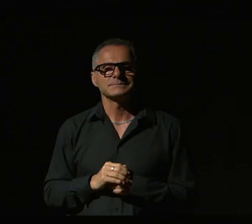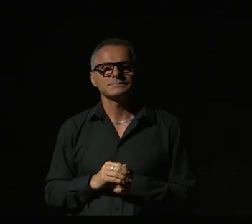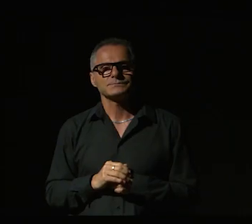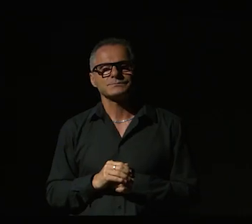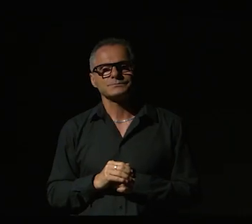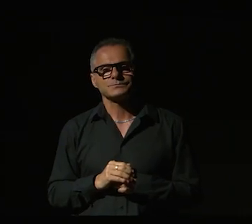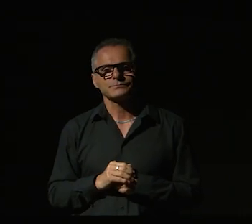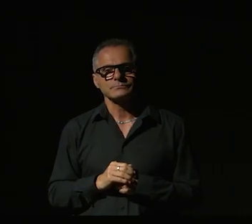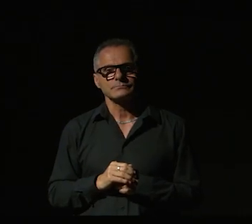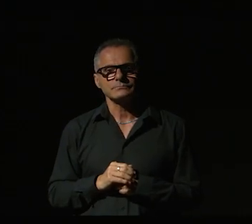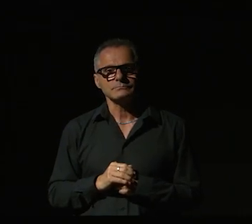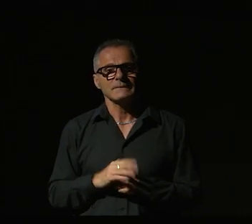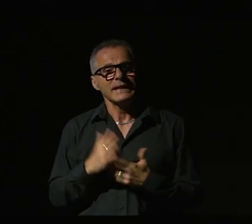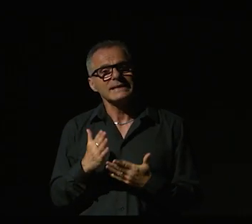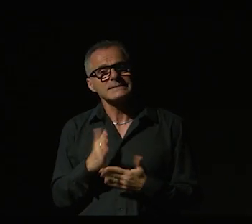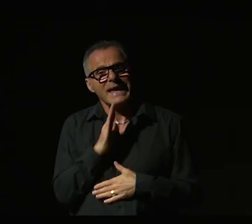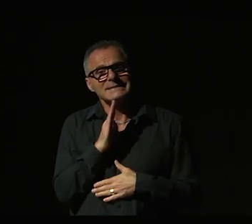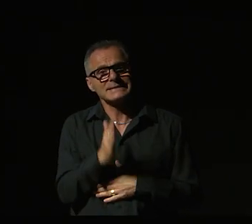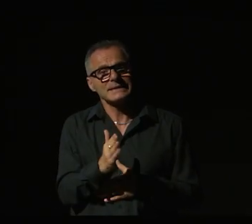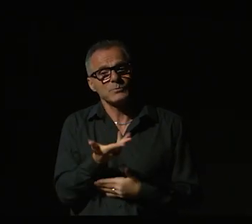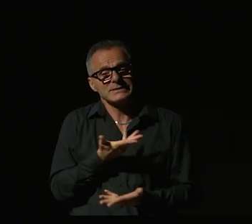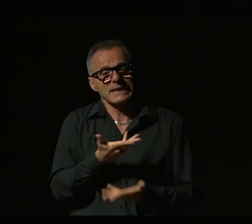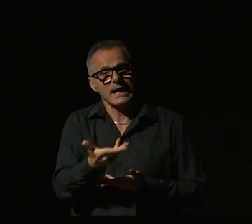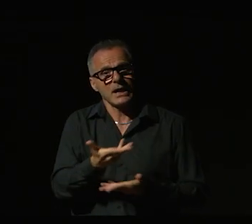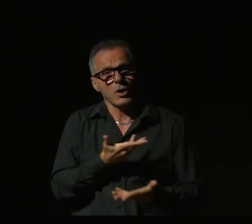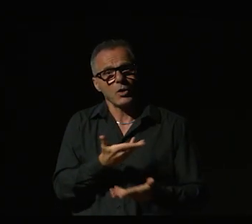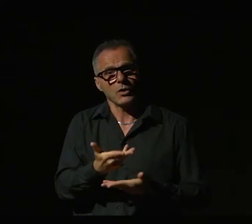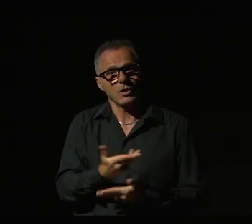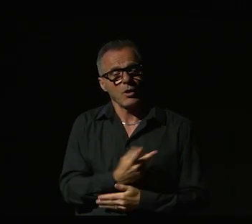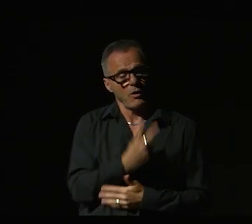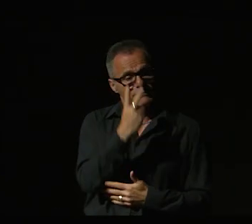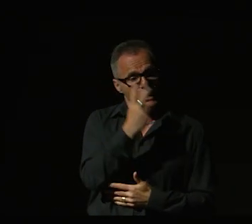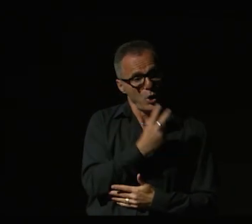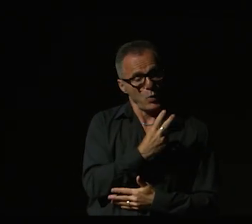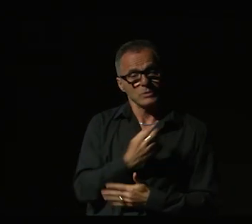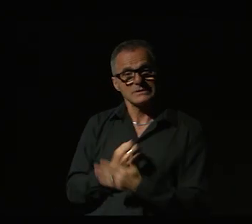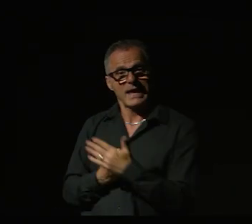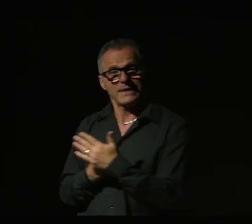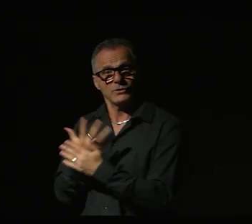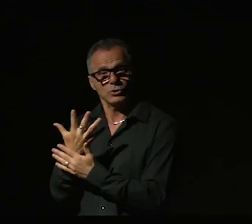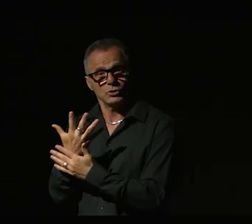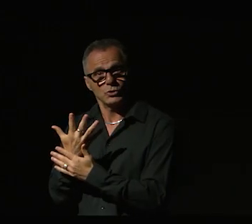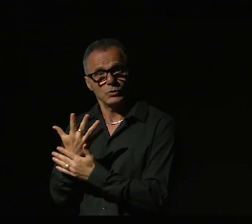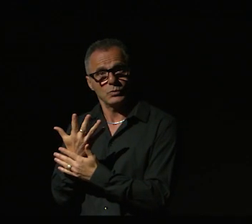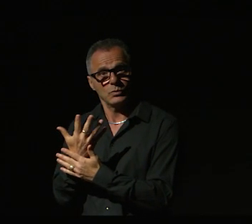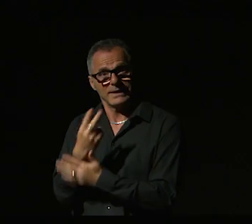created a deliberate dialogue between ancient and contemporary art at times static and dynamic forms.